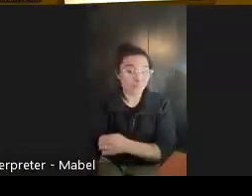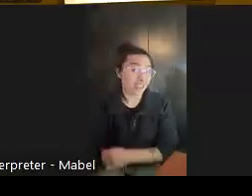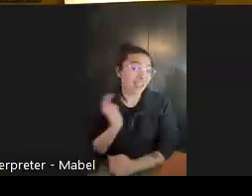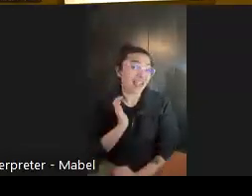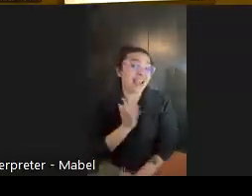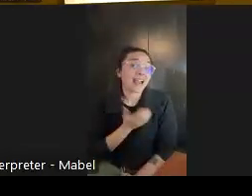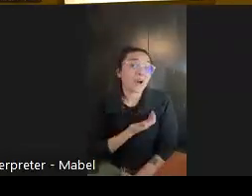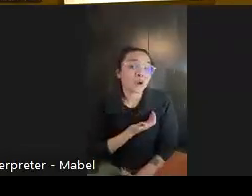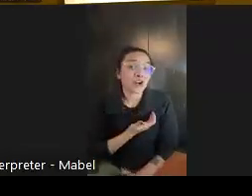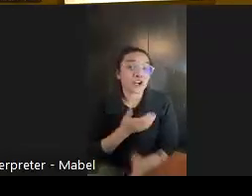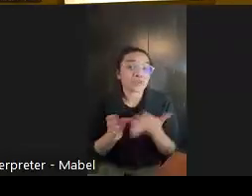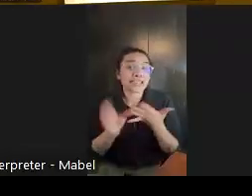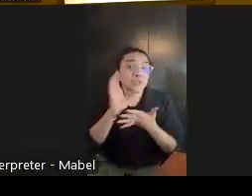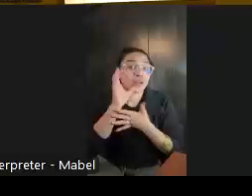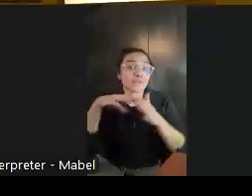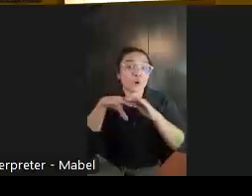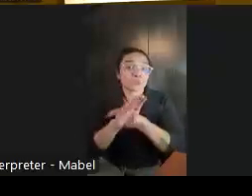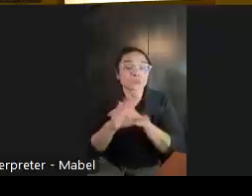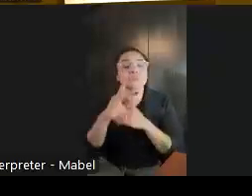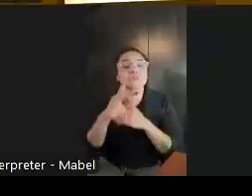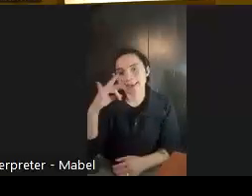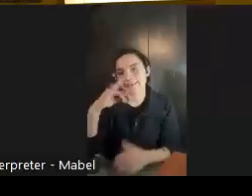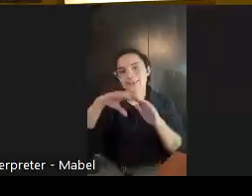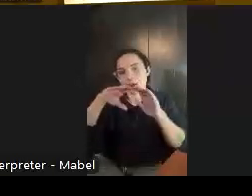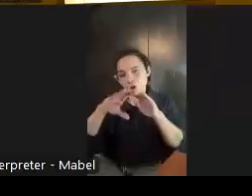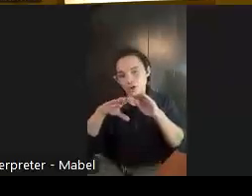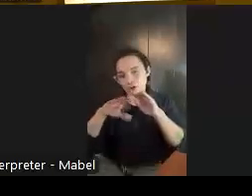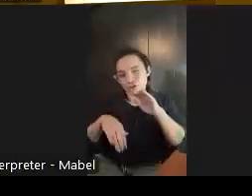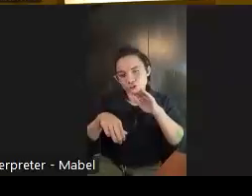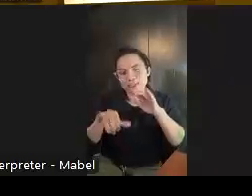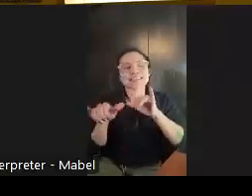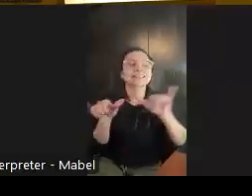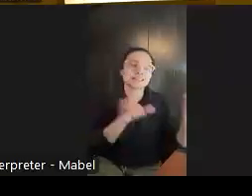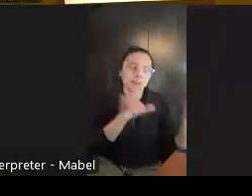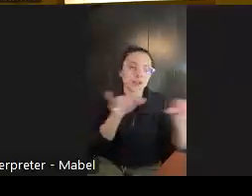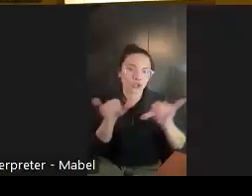18 years or younger but our main thing is that we are interested in helping families who are